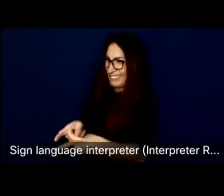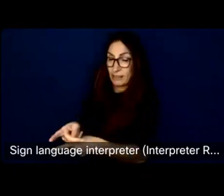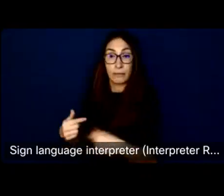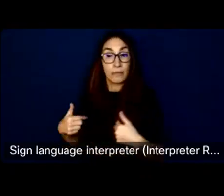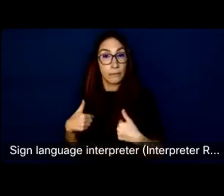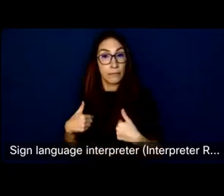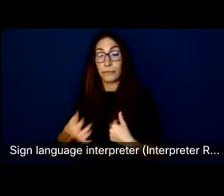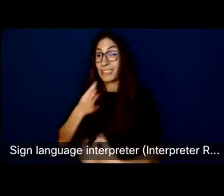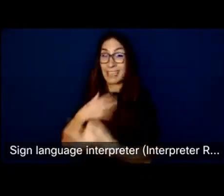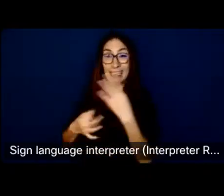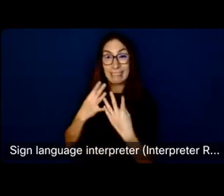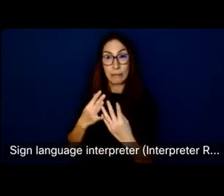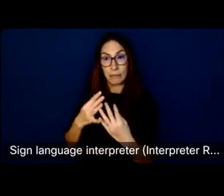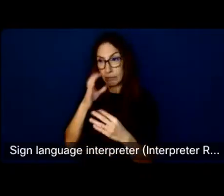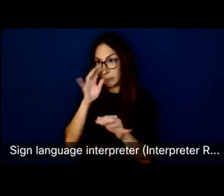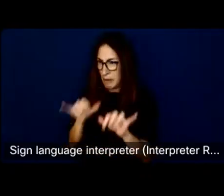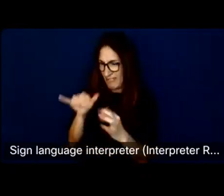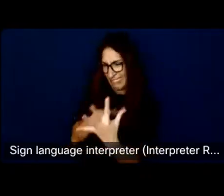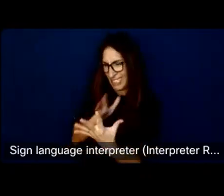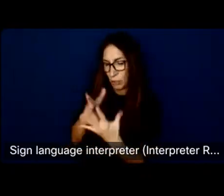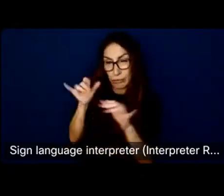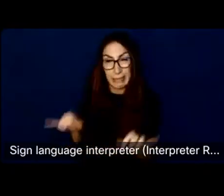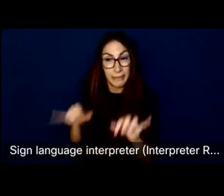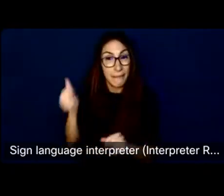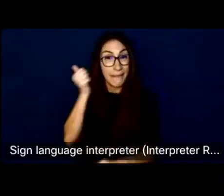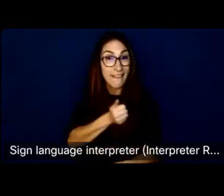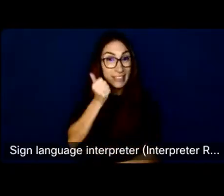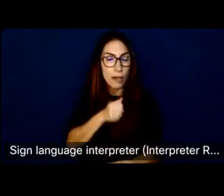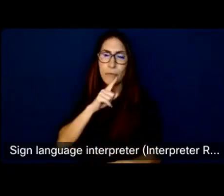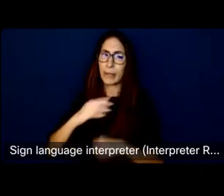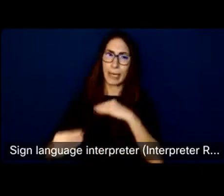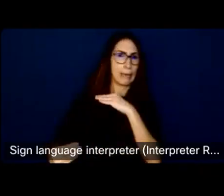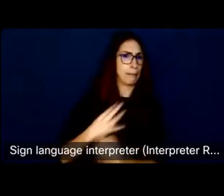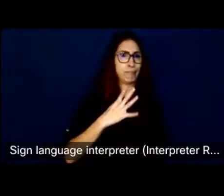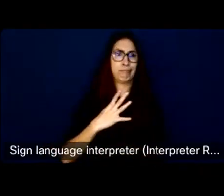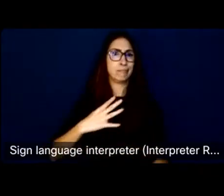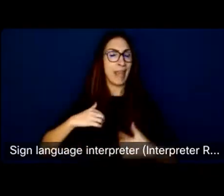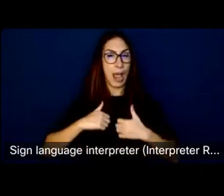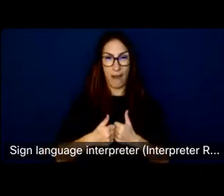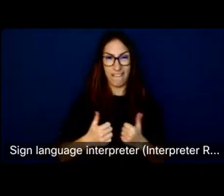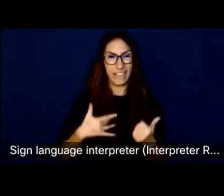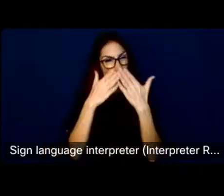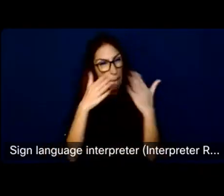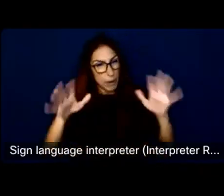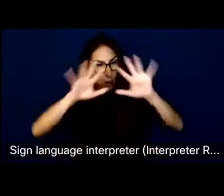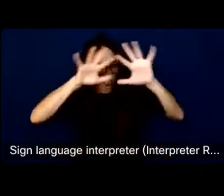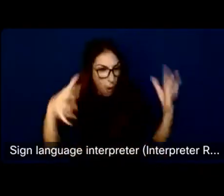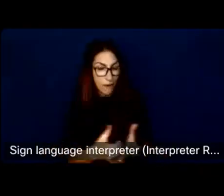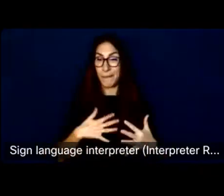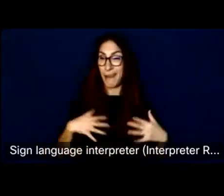of the difference for how I feel overall and my health. You see where I'm going with this? Everything touches everything